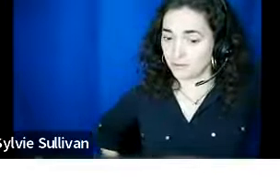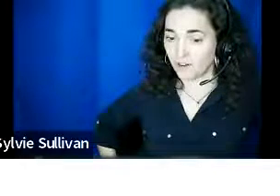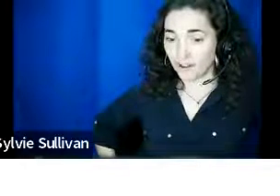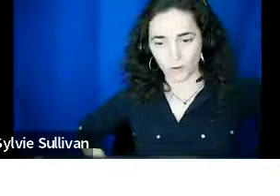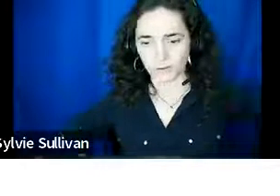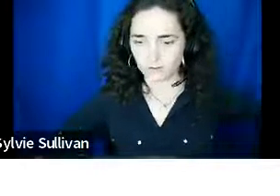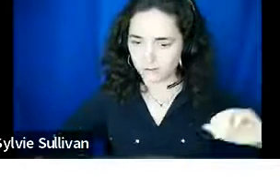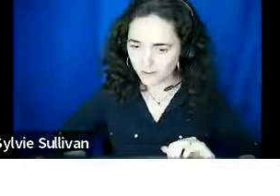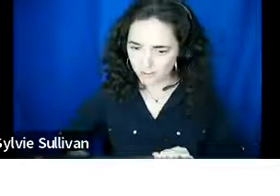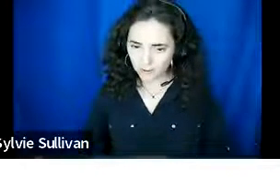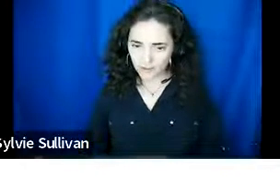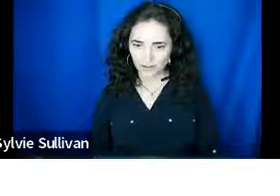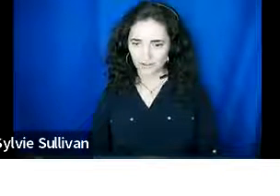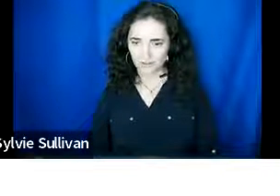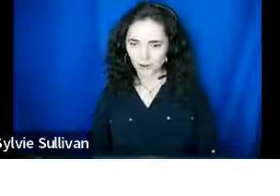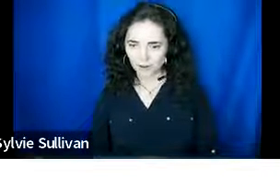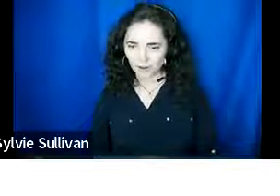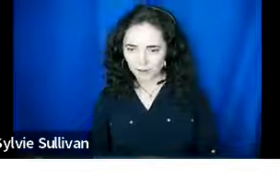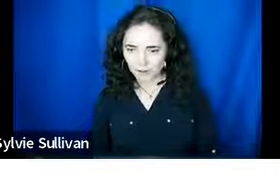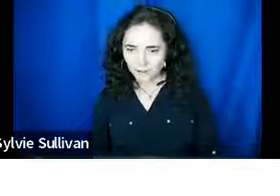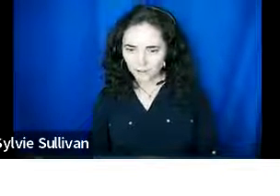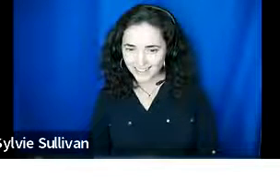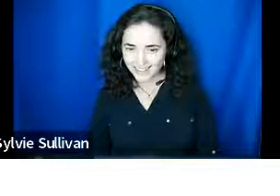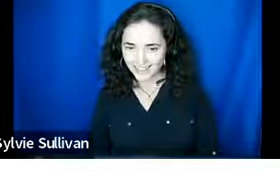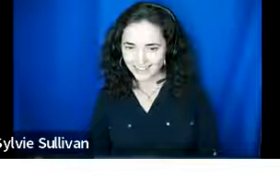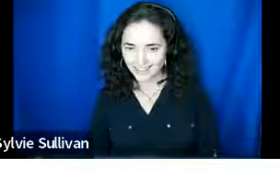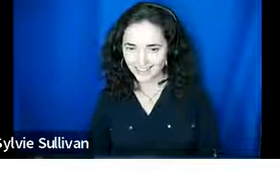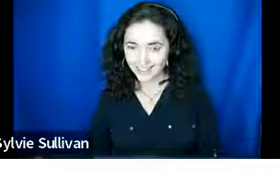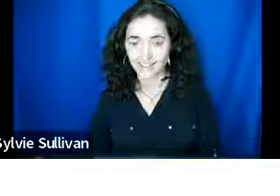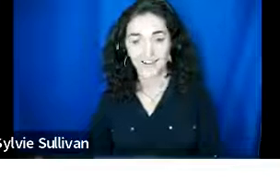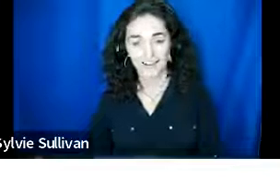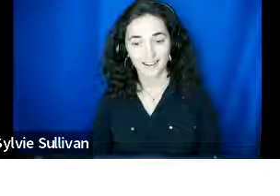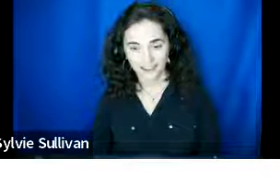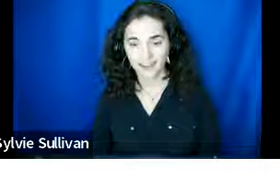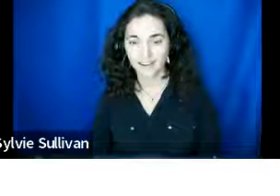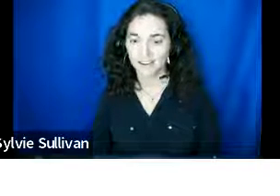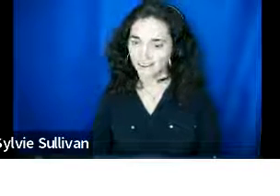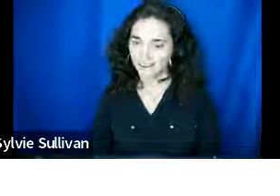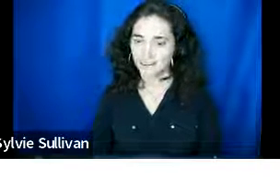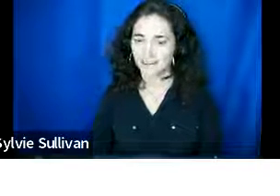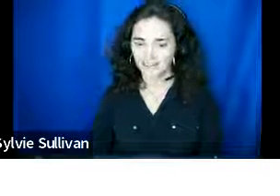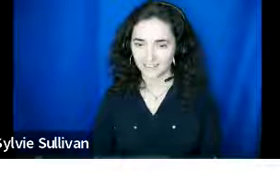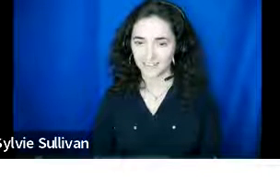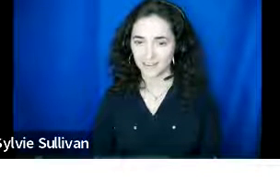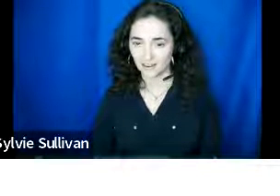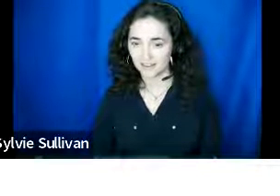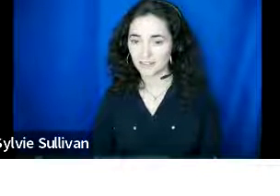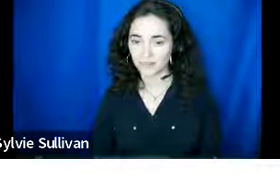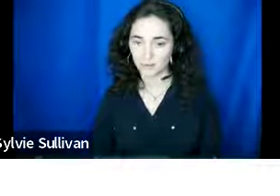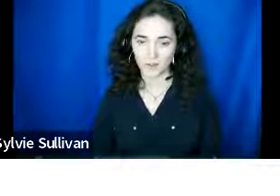We have one. All right. People are starting small